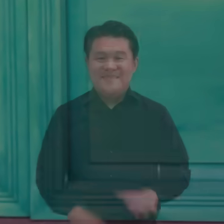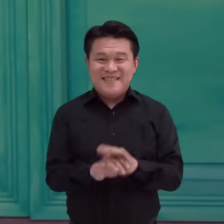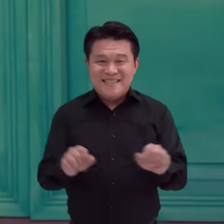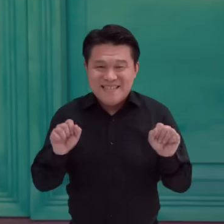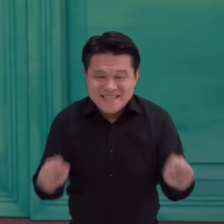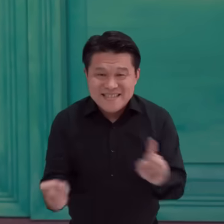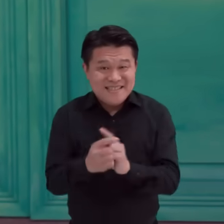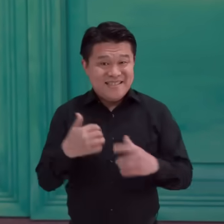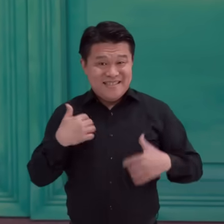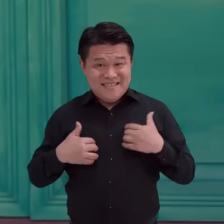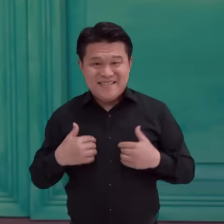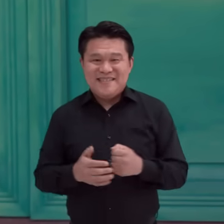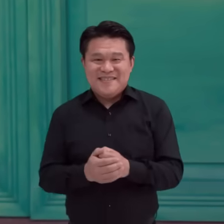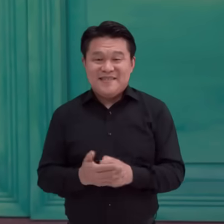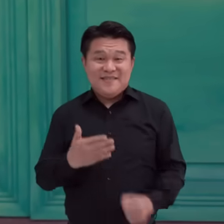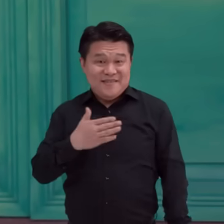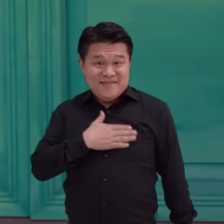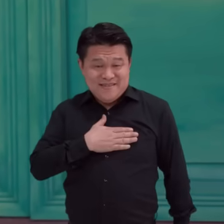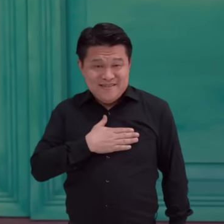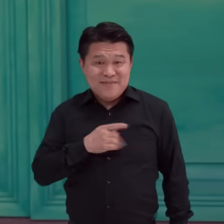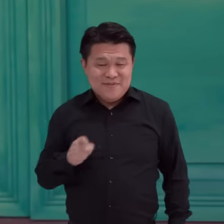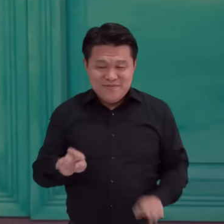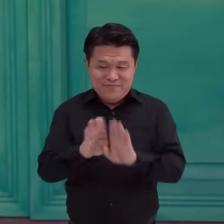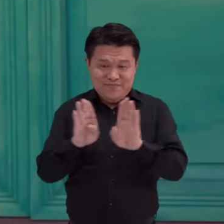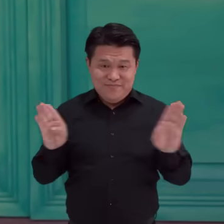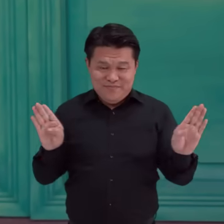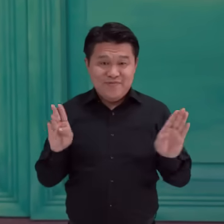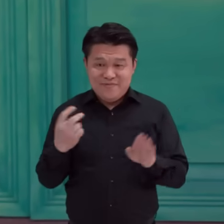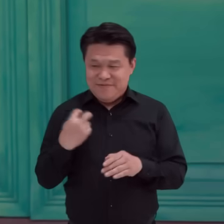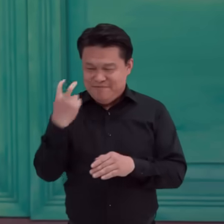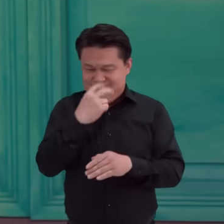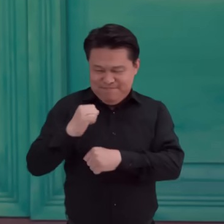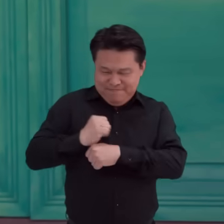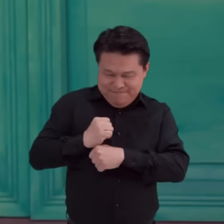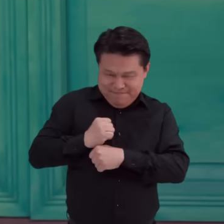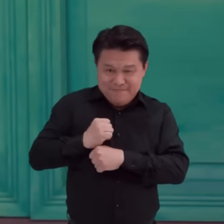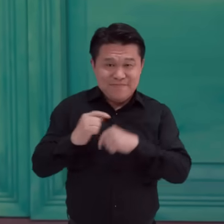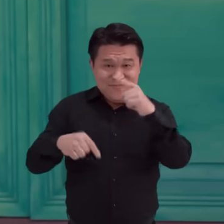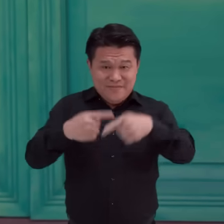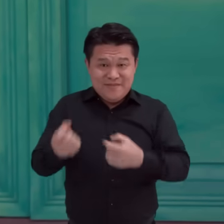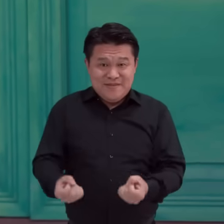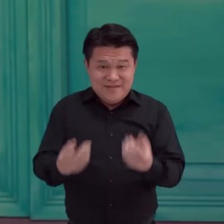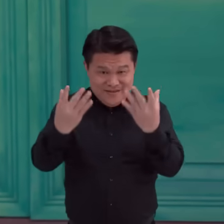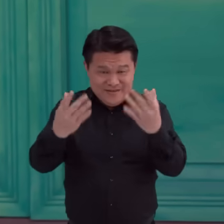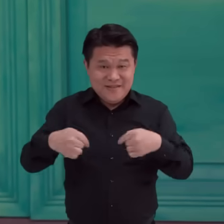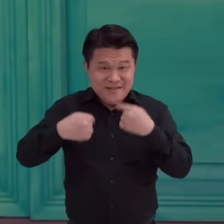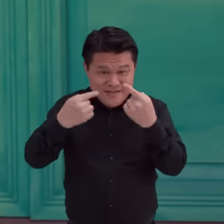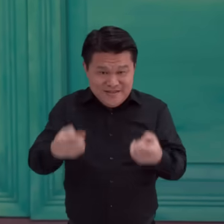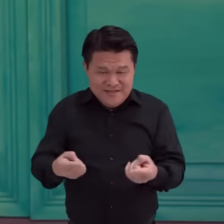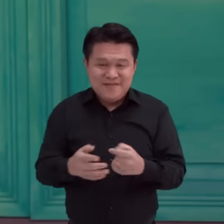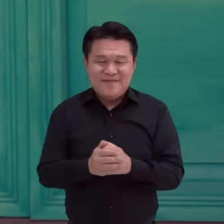Hello, my name is Minsung Kim. and I participate in the Changing of the Royal Guard Ceremony at Gyeongbokgung Palace.